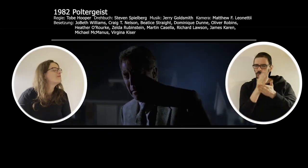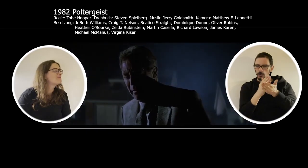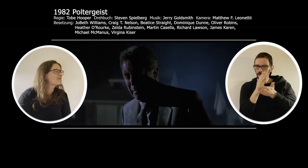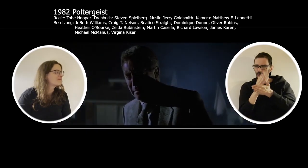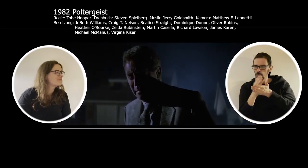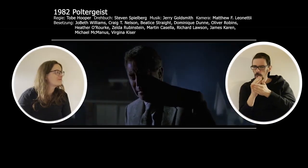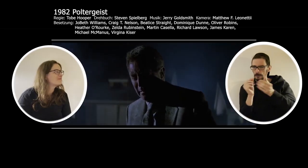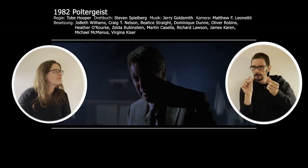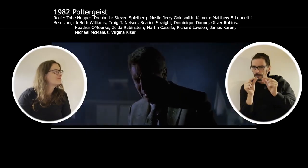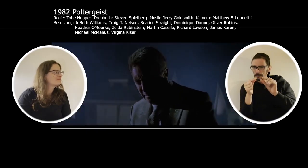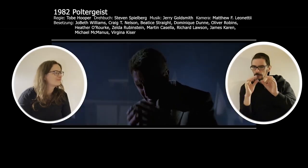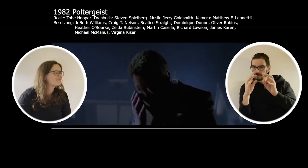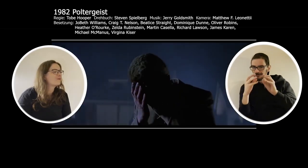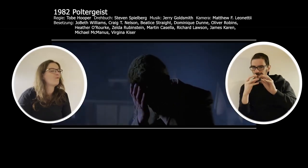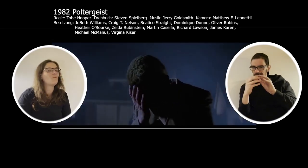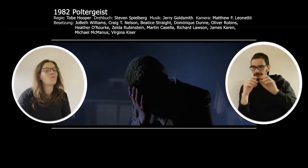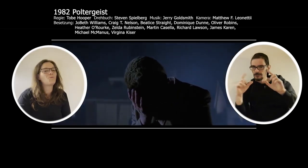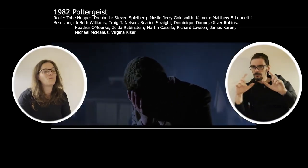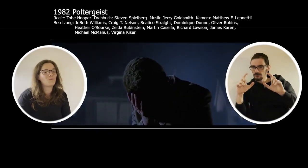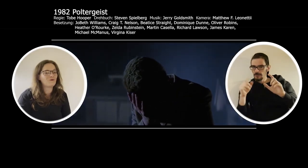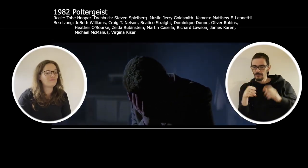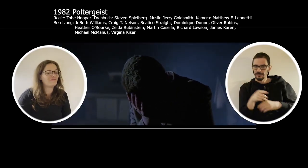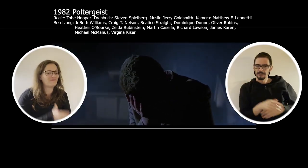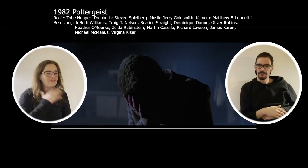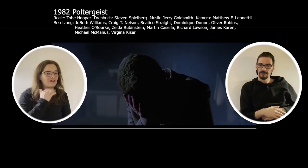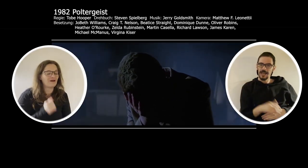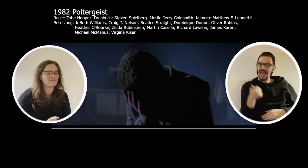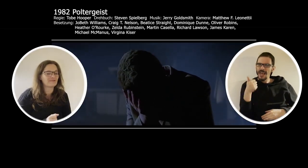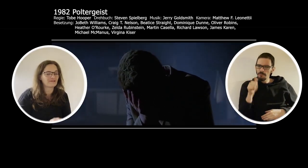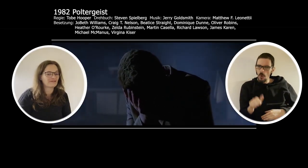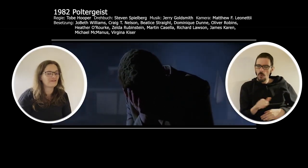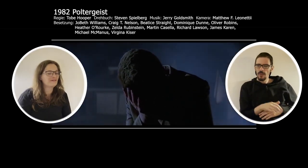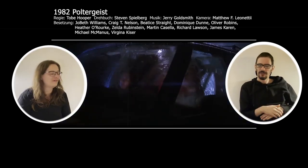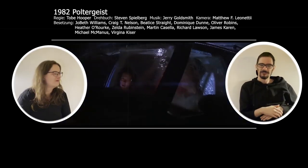Every single part dismembered. Wow, that's a lot of work. - A whole month.